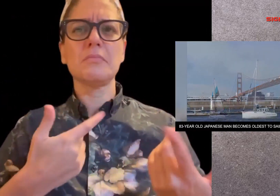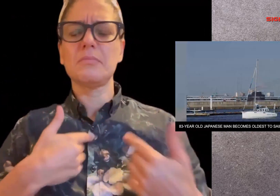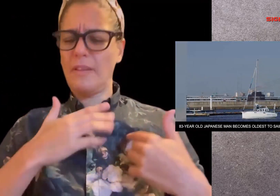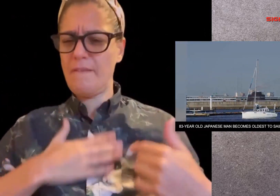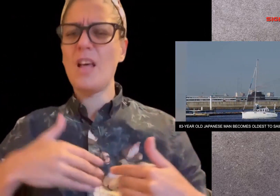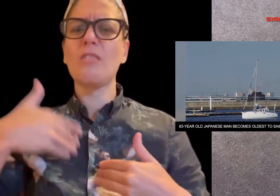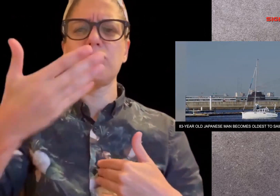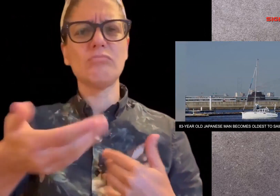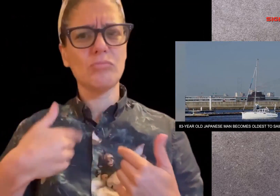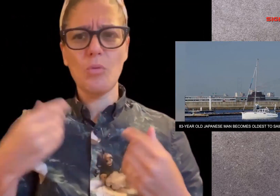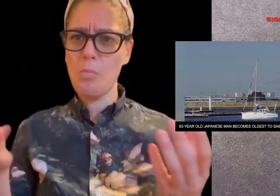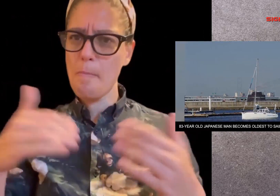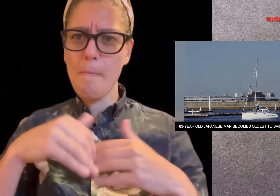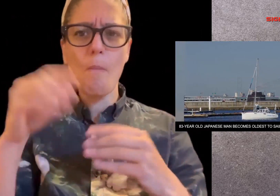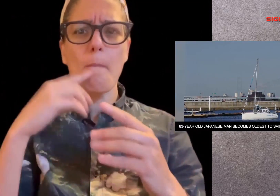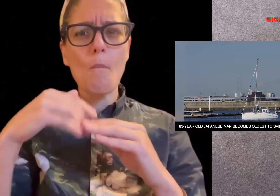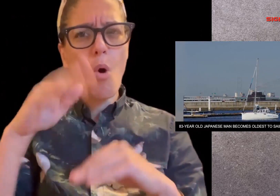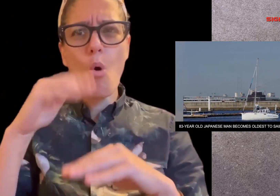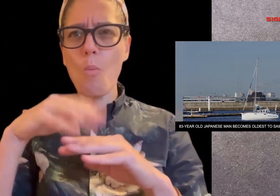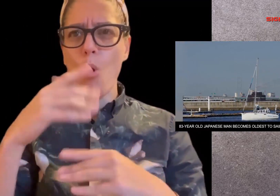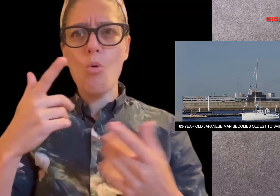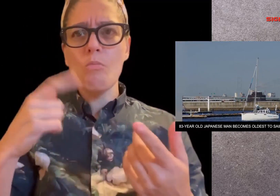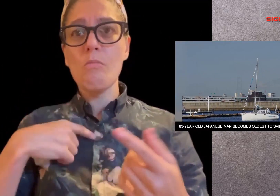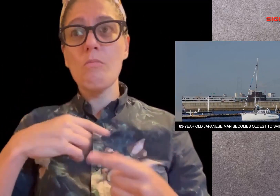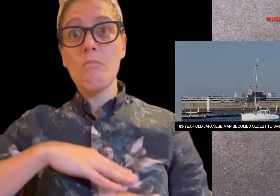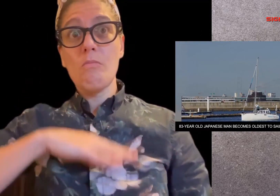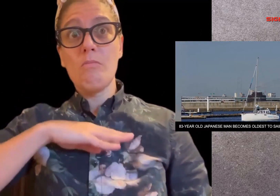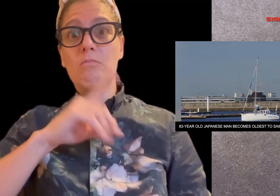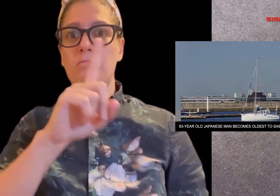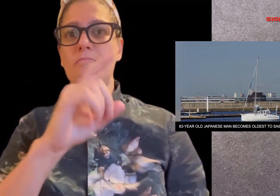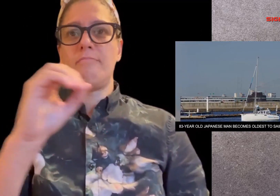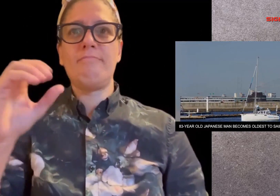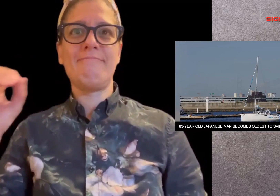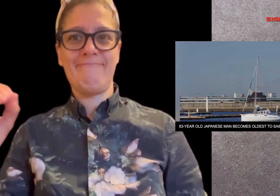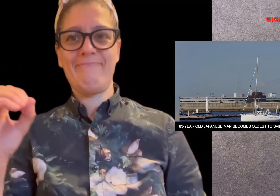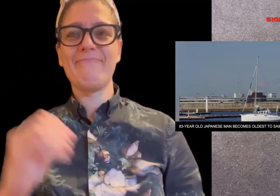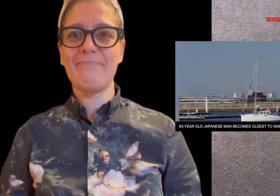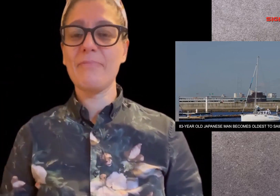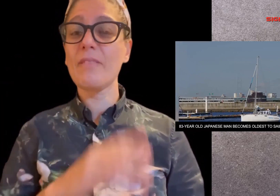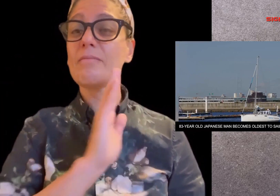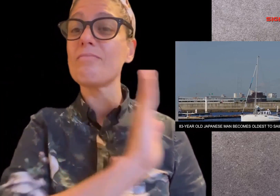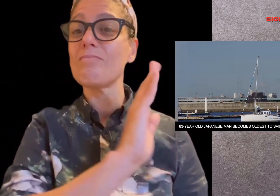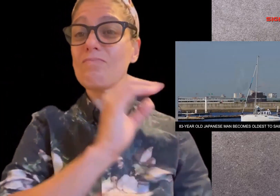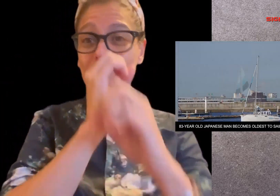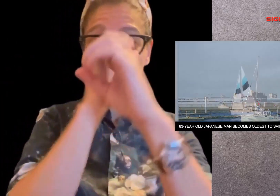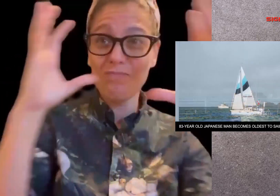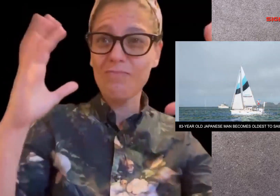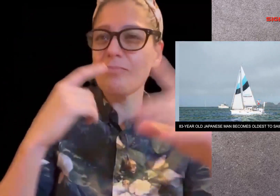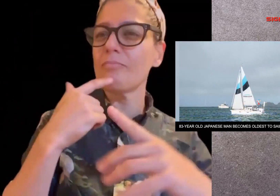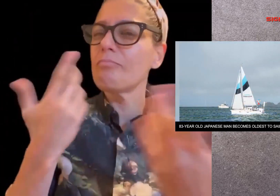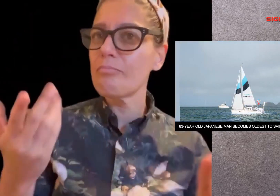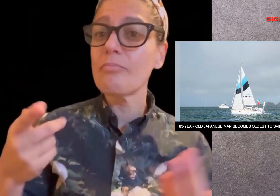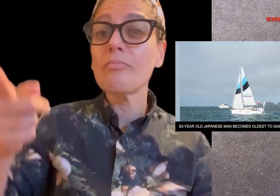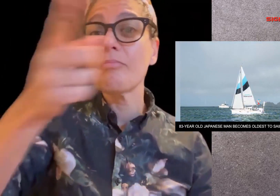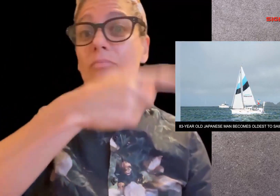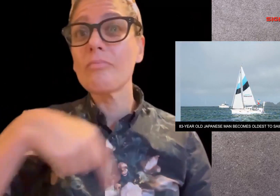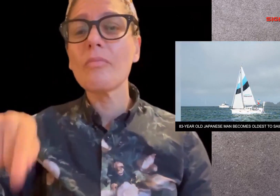says he's not done yet he says he wants to keep sailing until he's 100 years old his